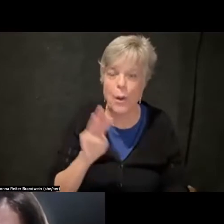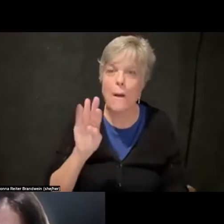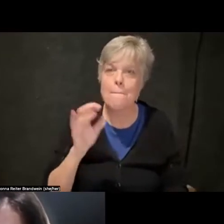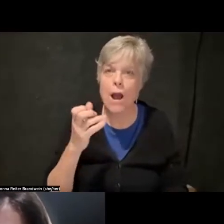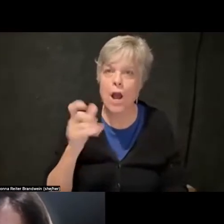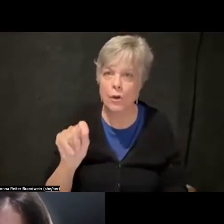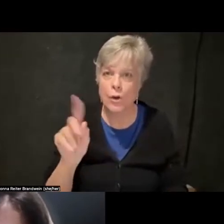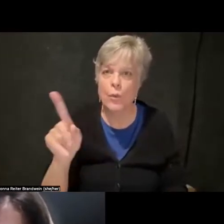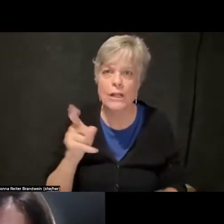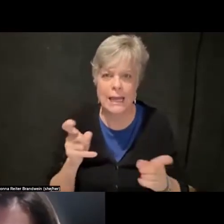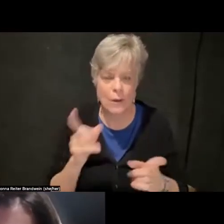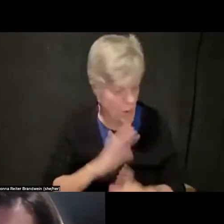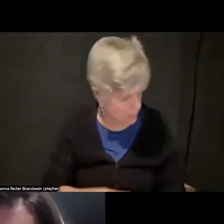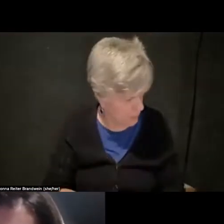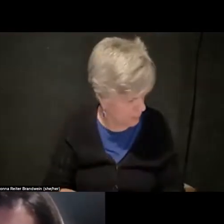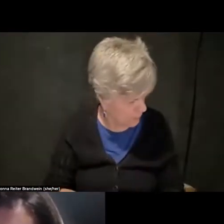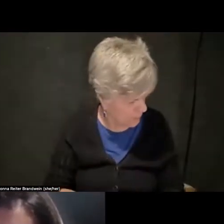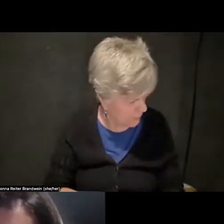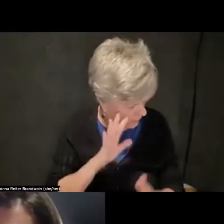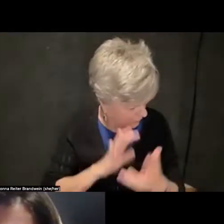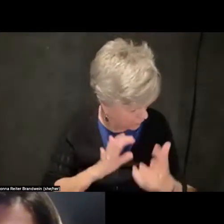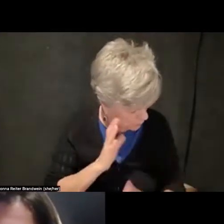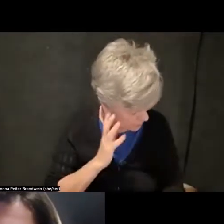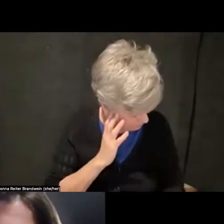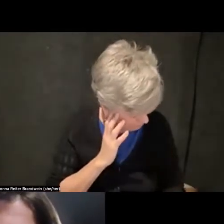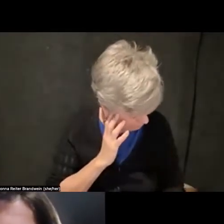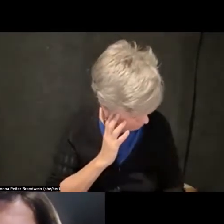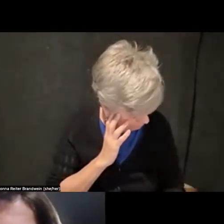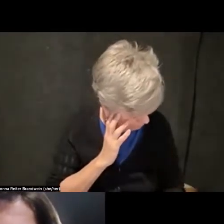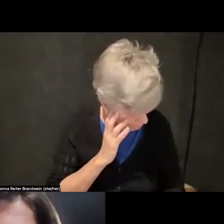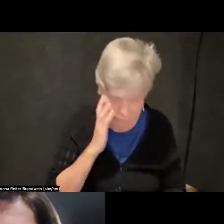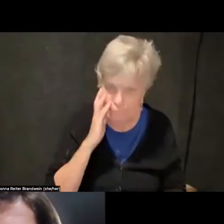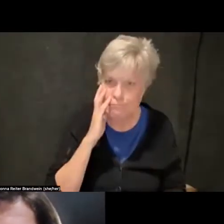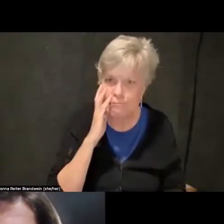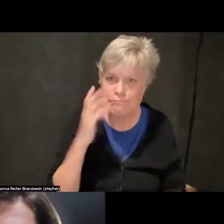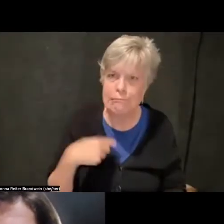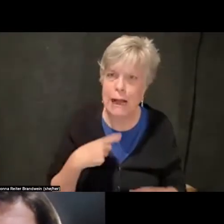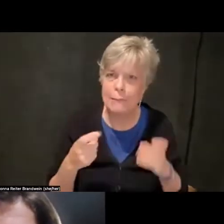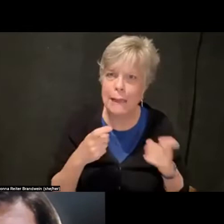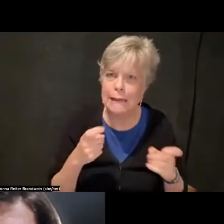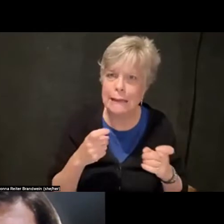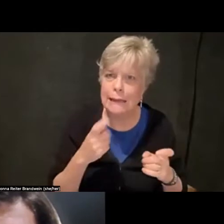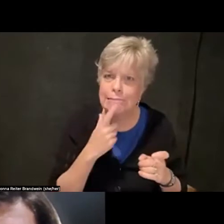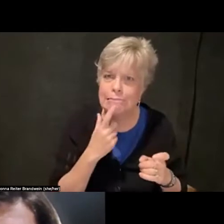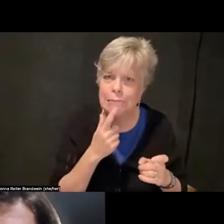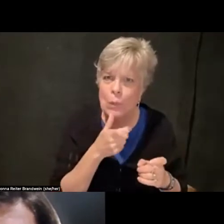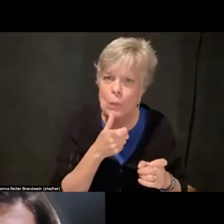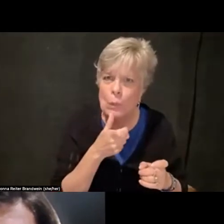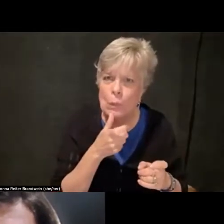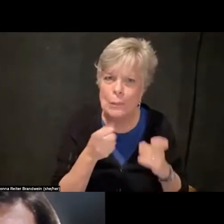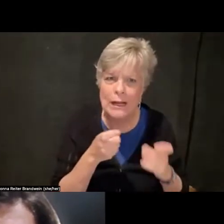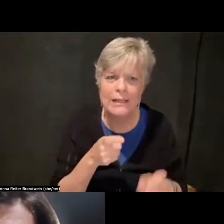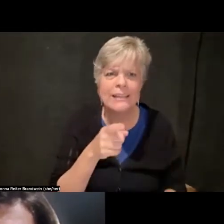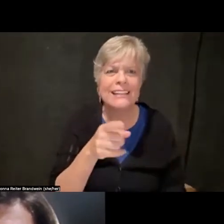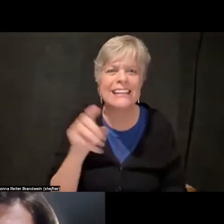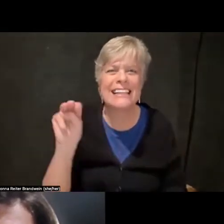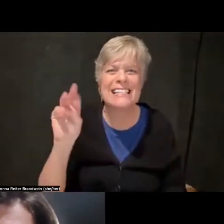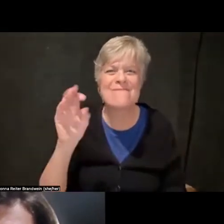oh no, wait, am I confusing it, Margaret? I'm handling- [Margaret] This is Margaret.